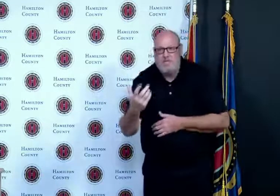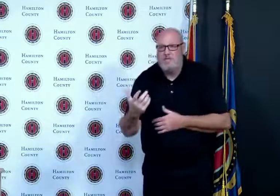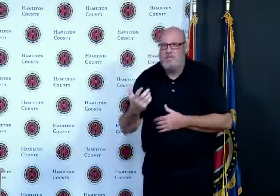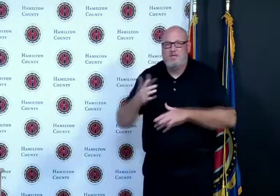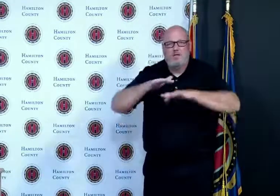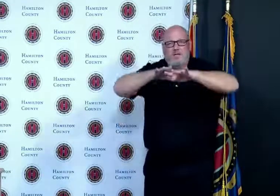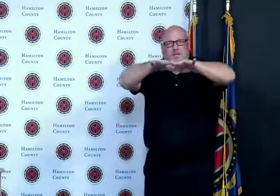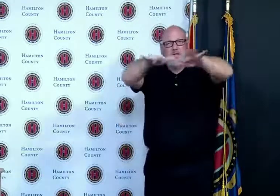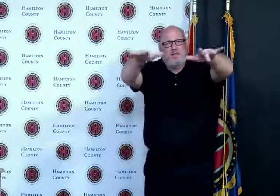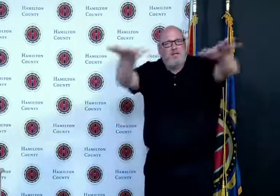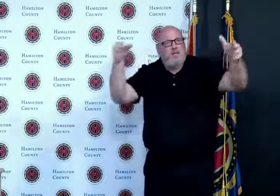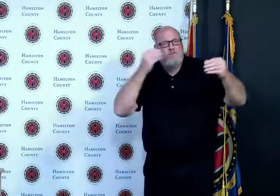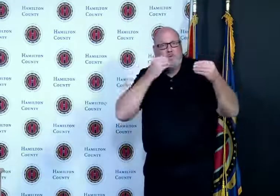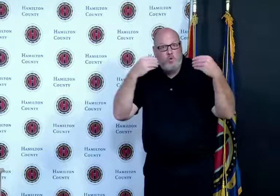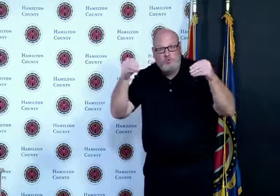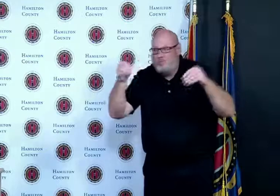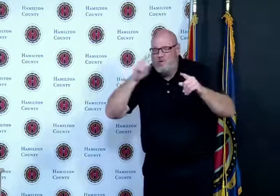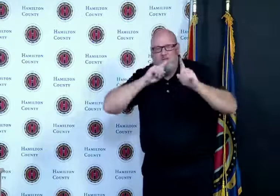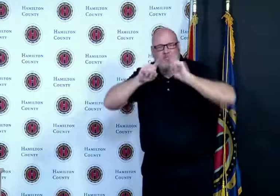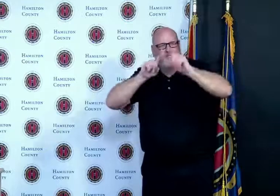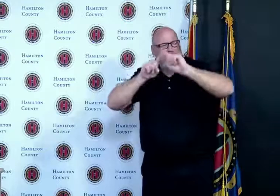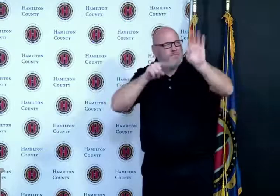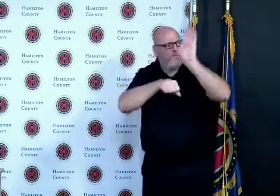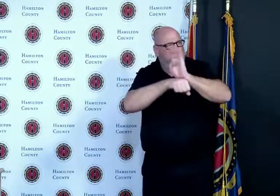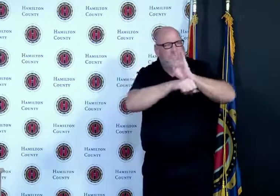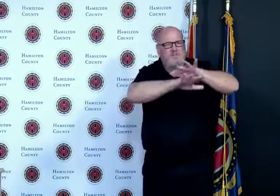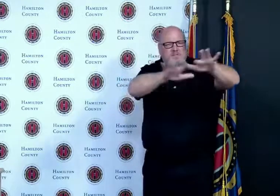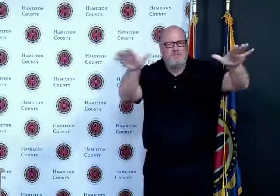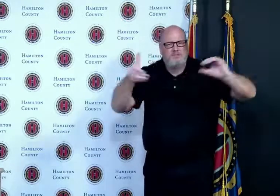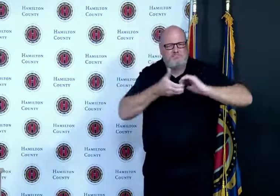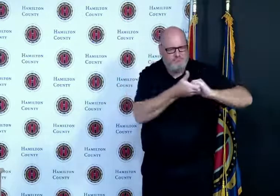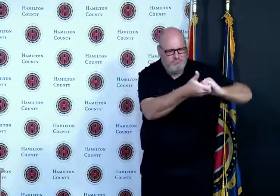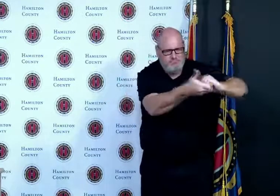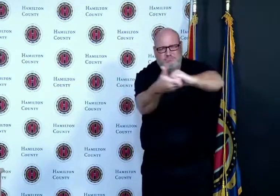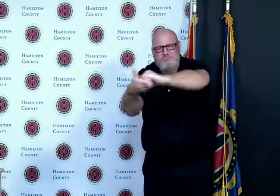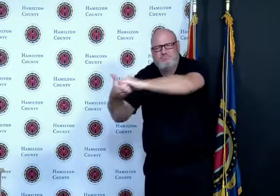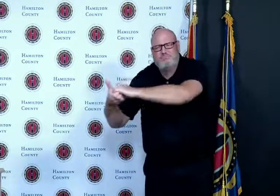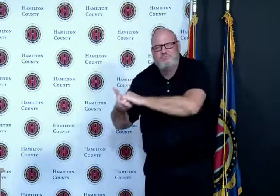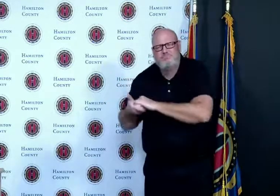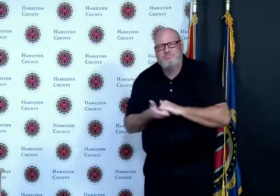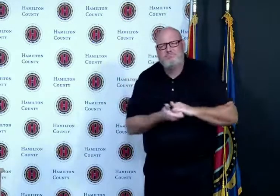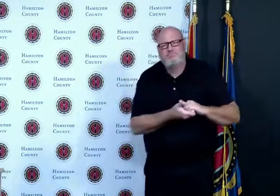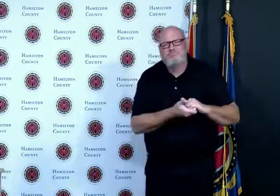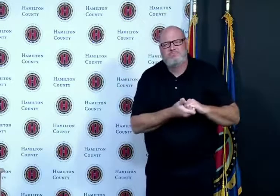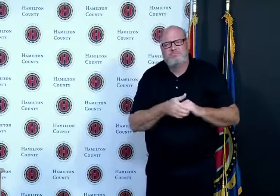FQACs we're all working together to make sure these vaccines are as accessible as possible to